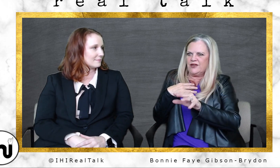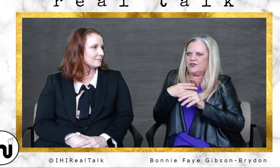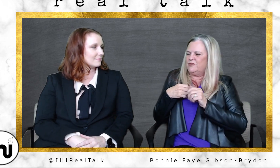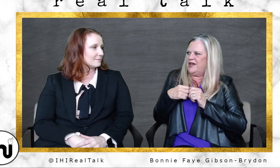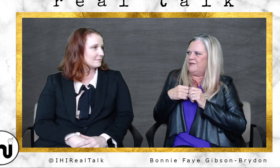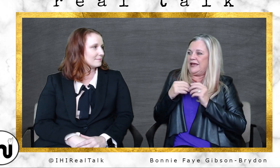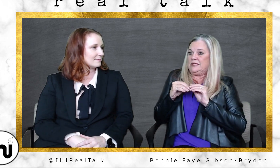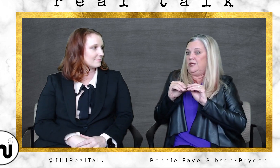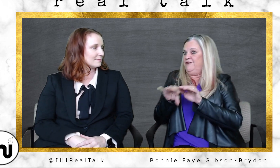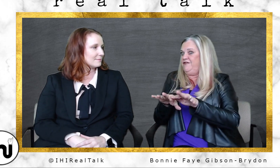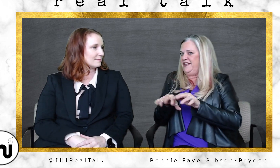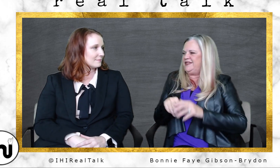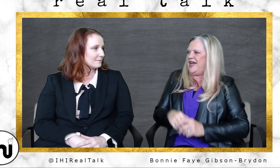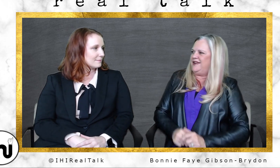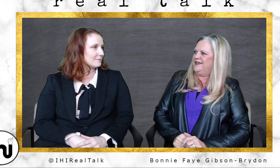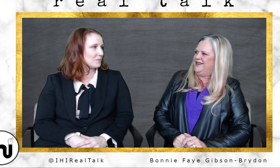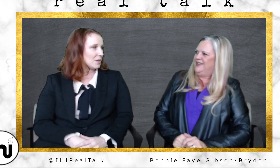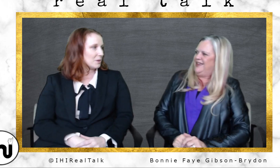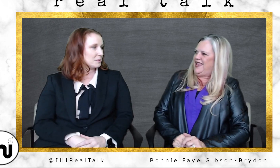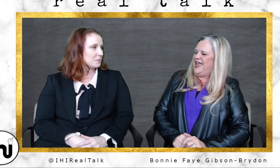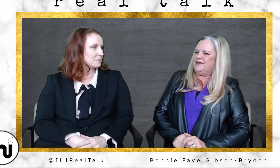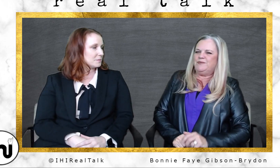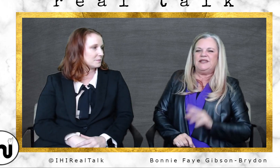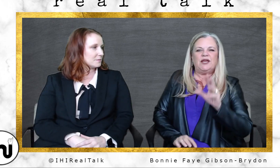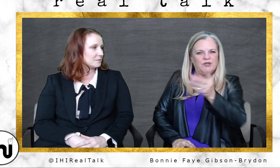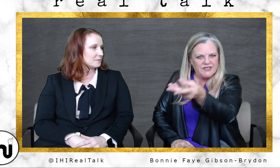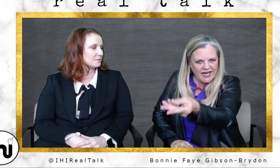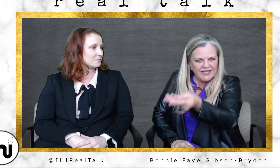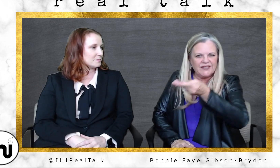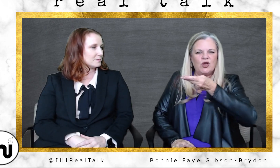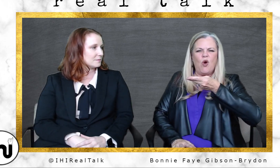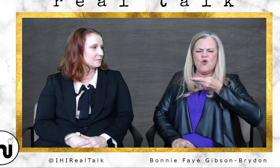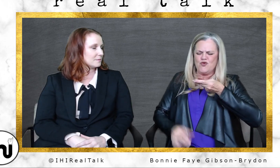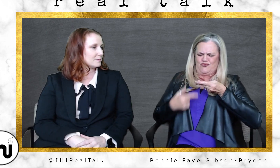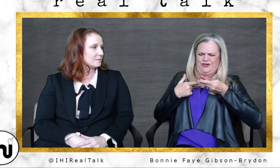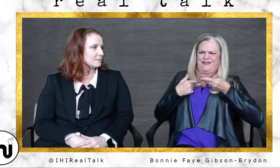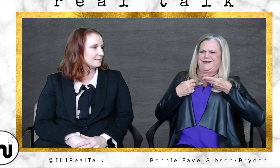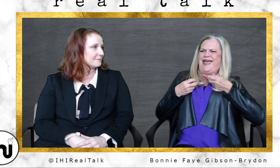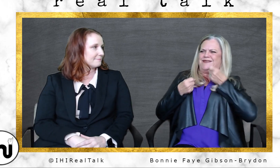term that might fit that." And being able to take it and go, "Oh! Look at that!" And